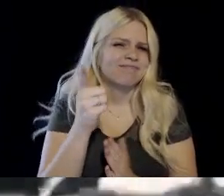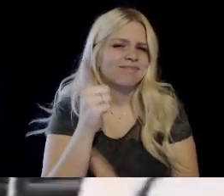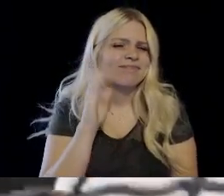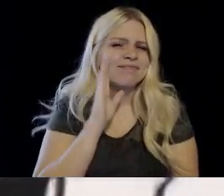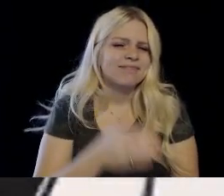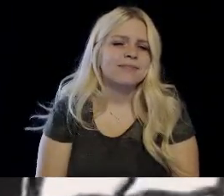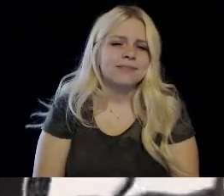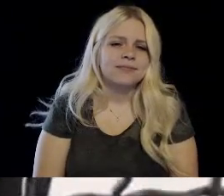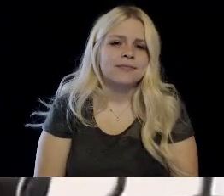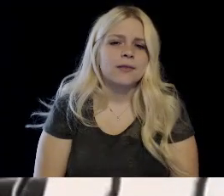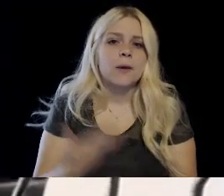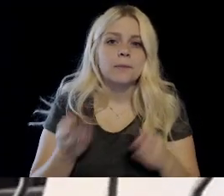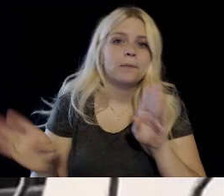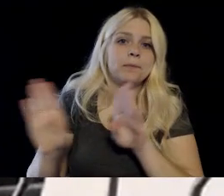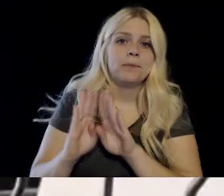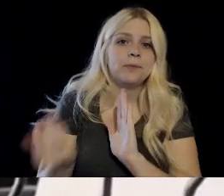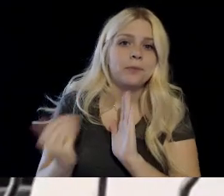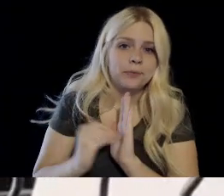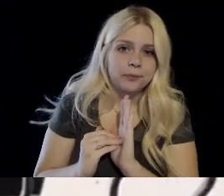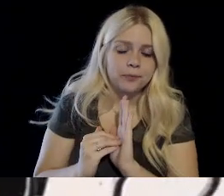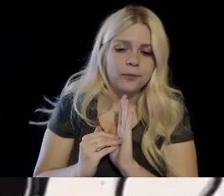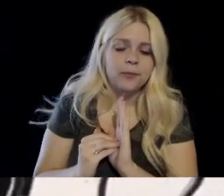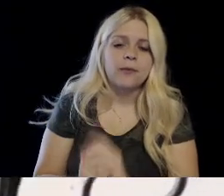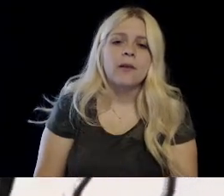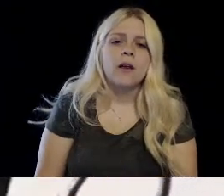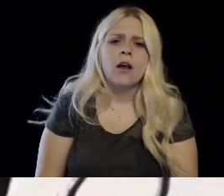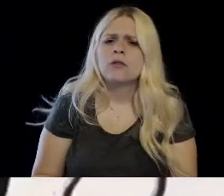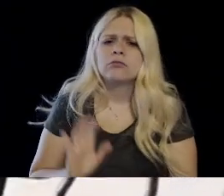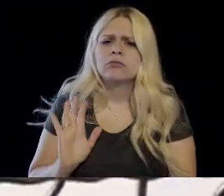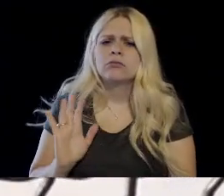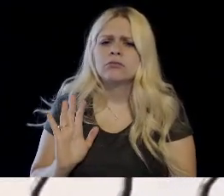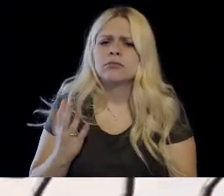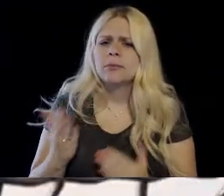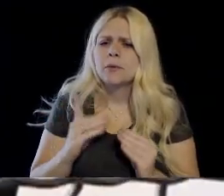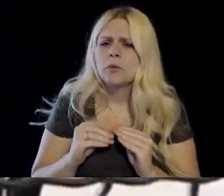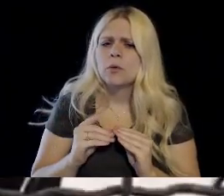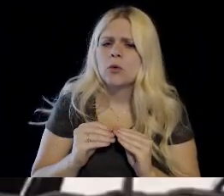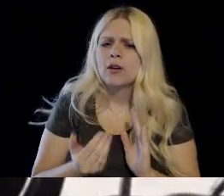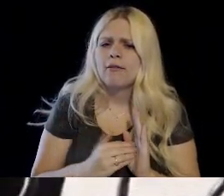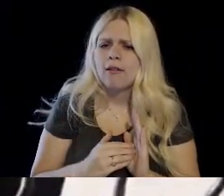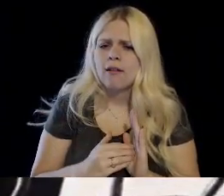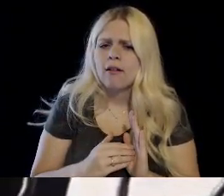Joanne: Okay. Just kidding. We'll do one more pass. We've got one really nice one in there.